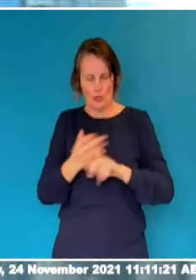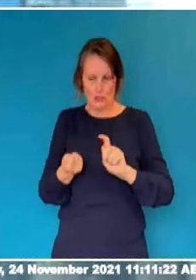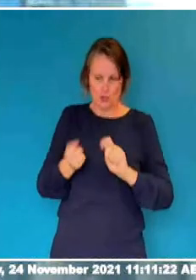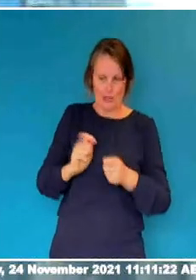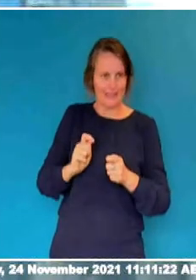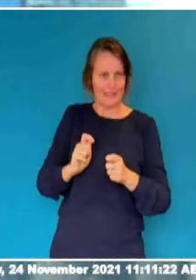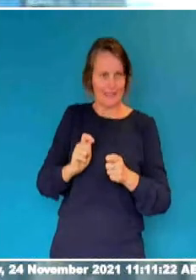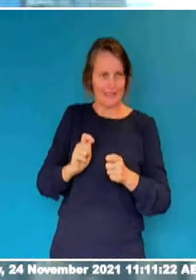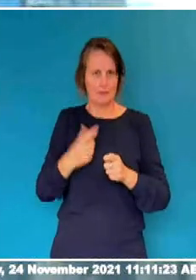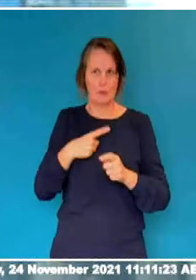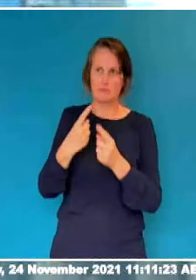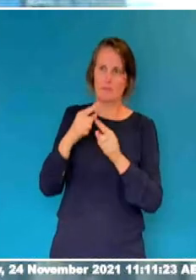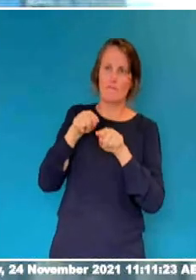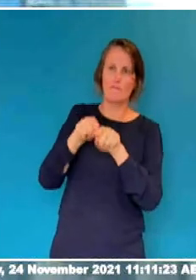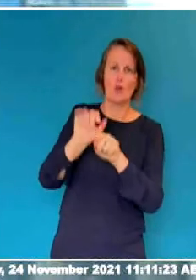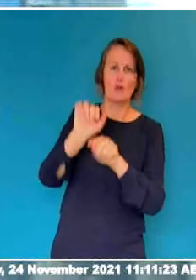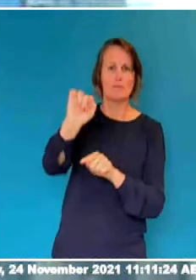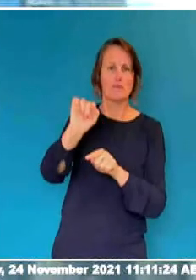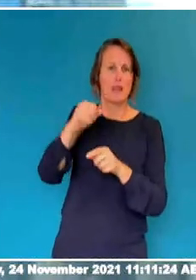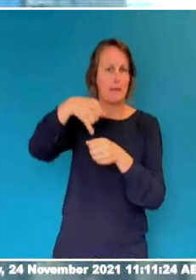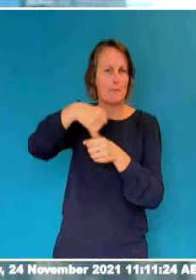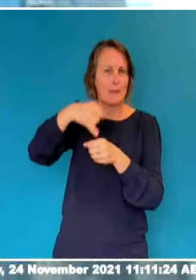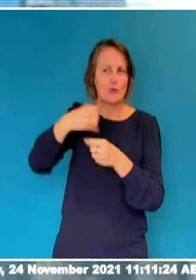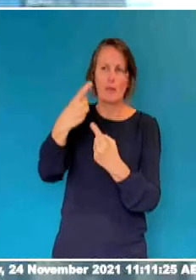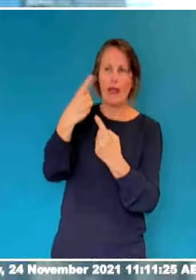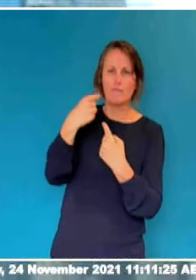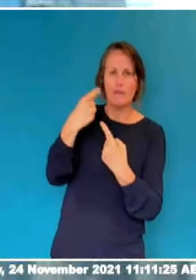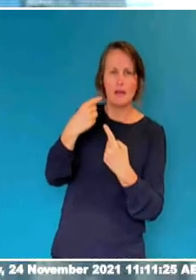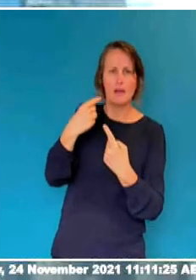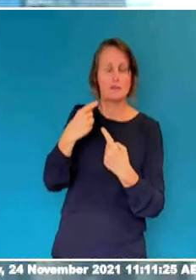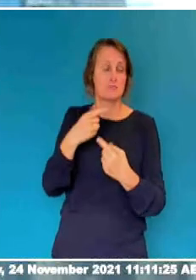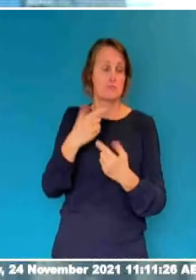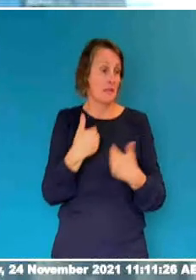advice, looking at flexible work, job design, et cetera.